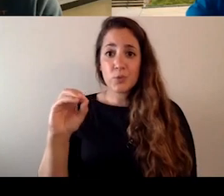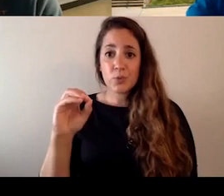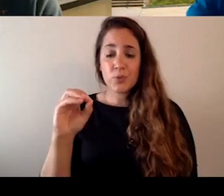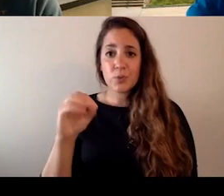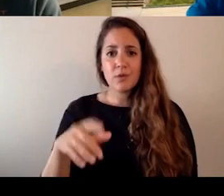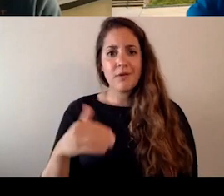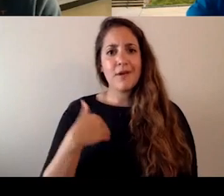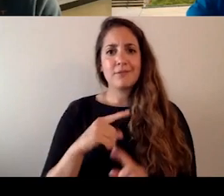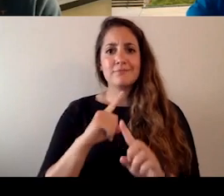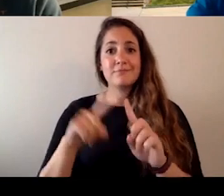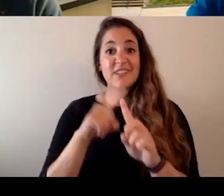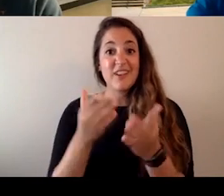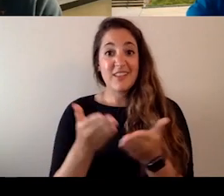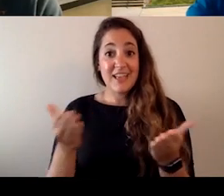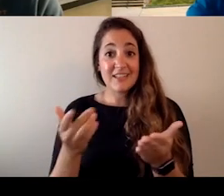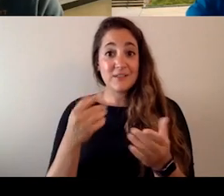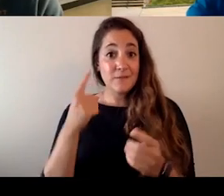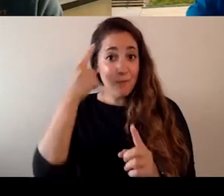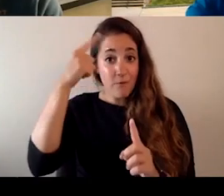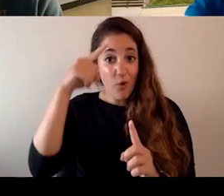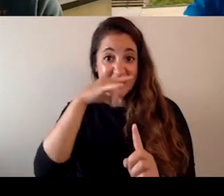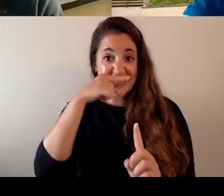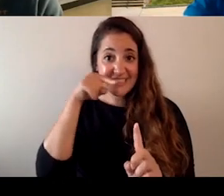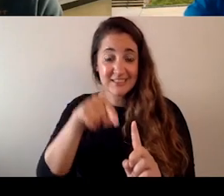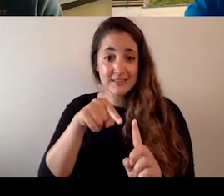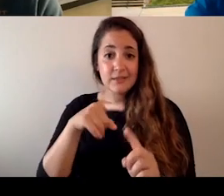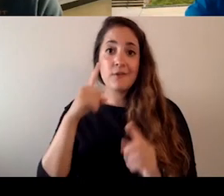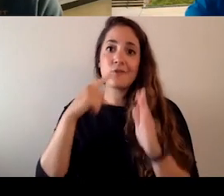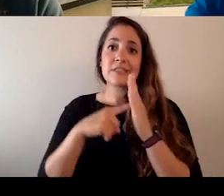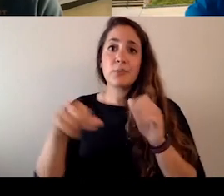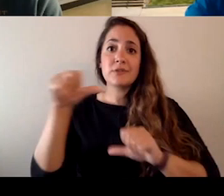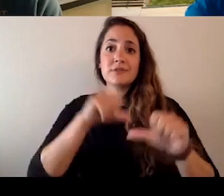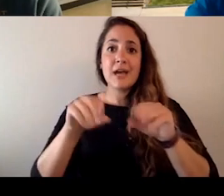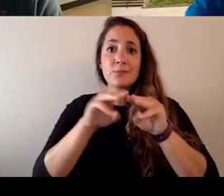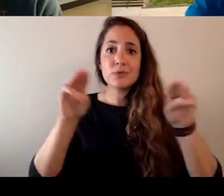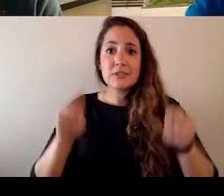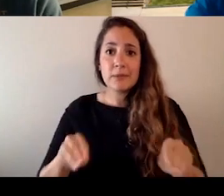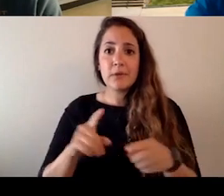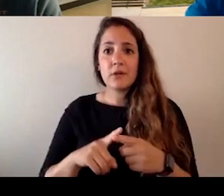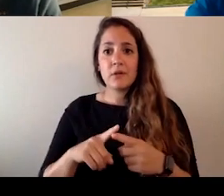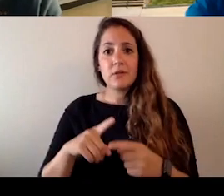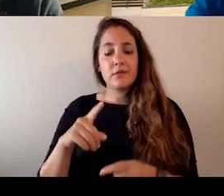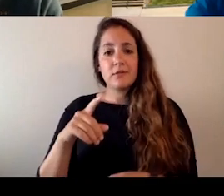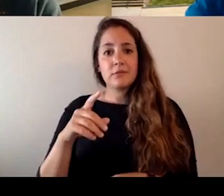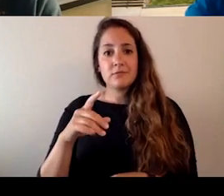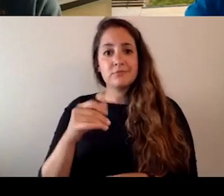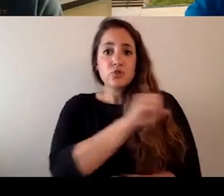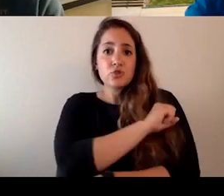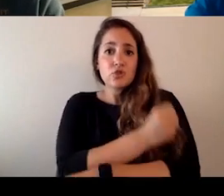for little children, the science museum, the you know, the Museum of Play.